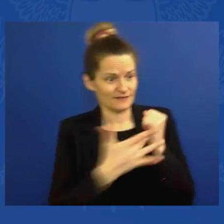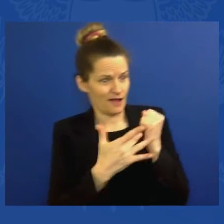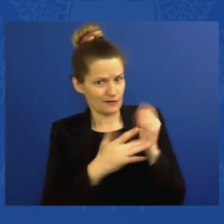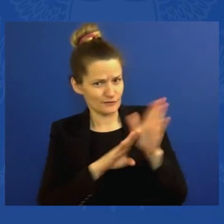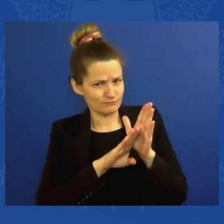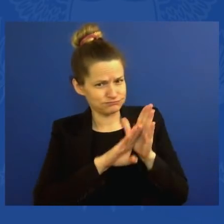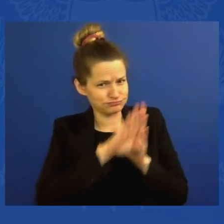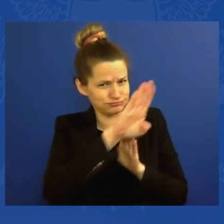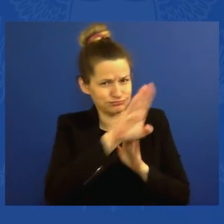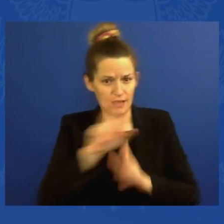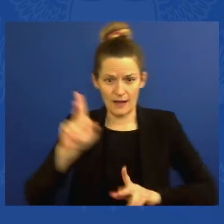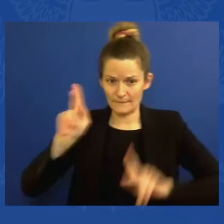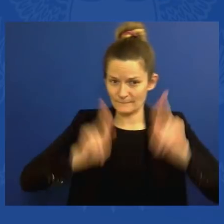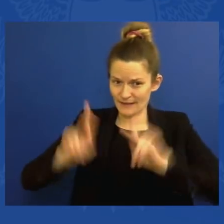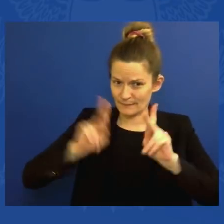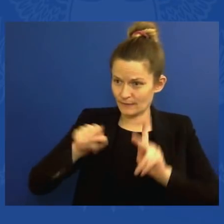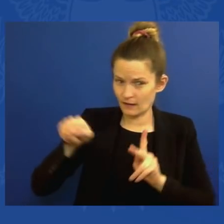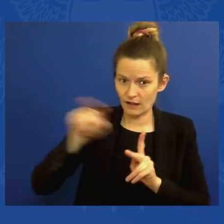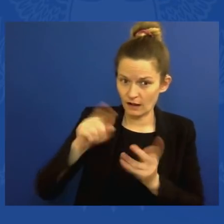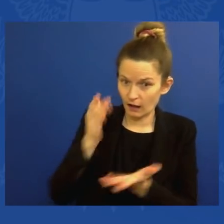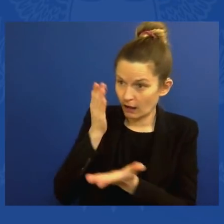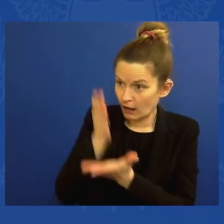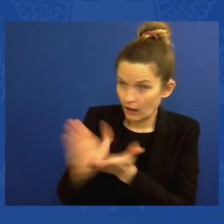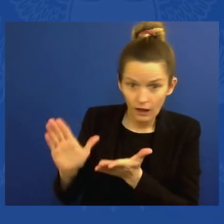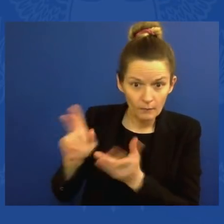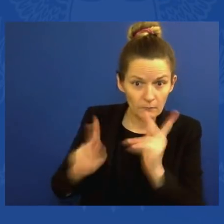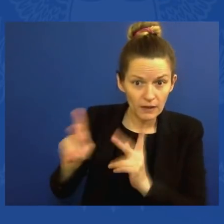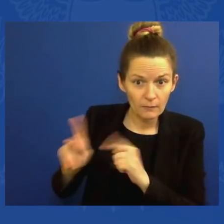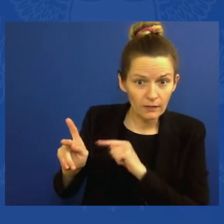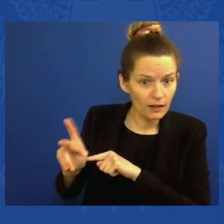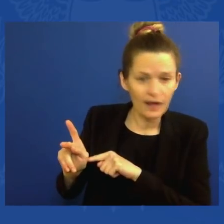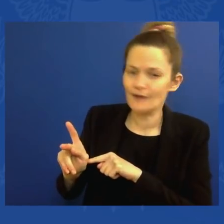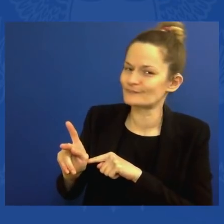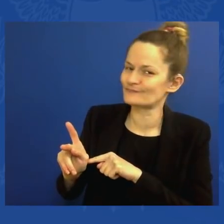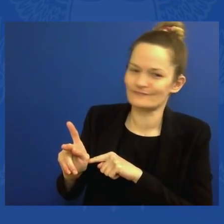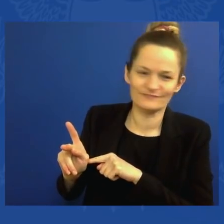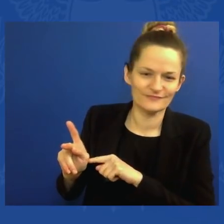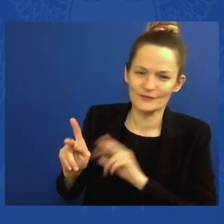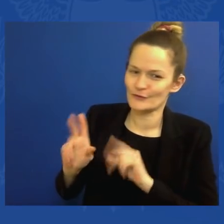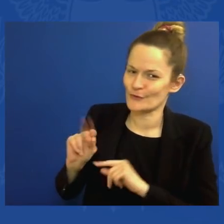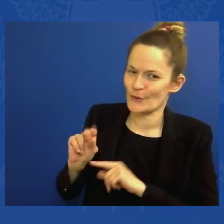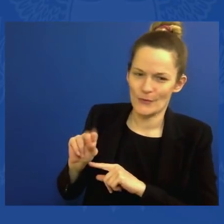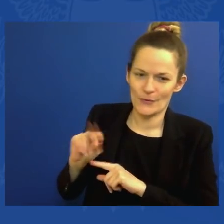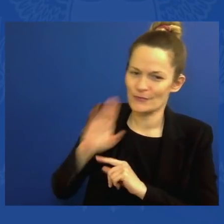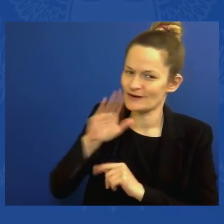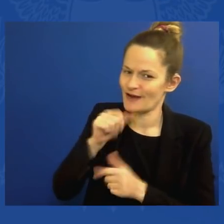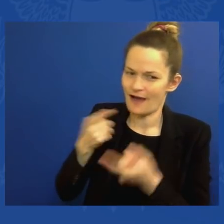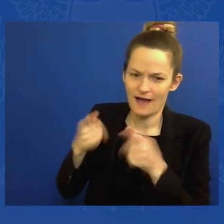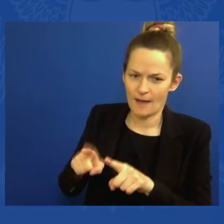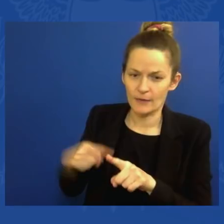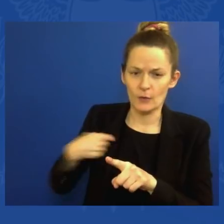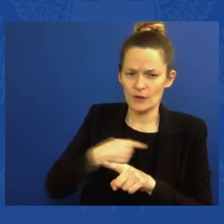What's humanly possible will expand opportunities for people at all stages of their lives, their careers and education